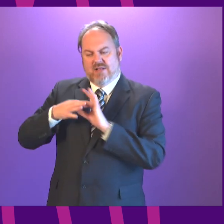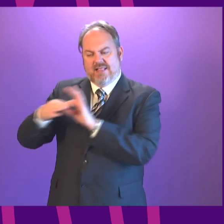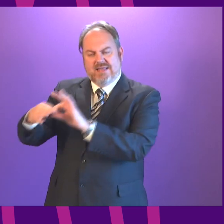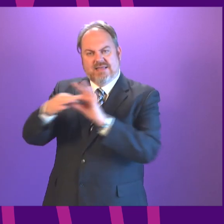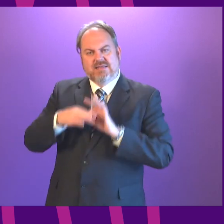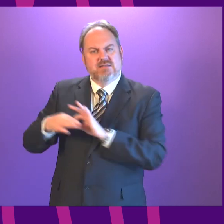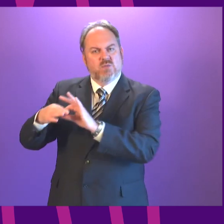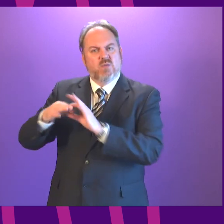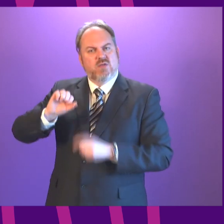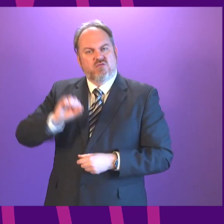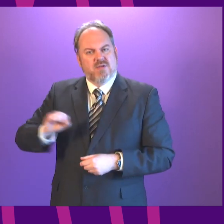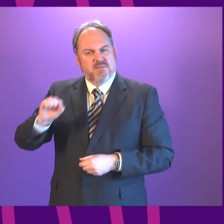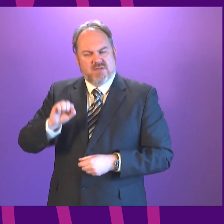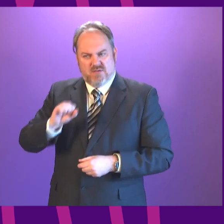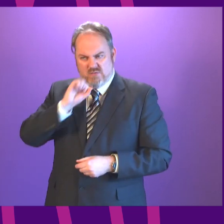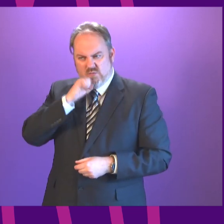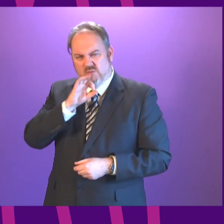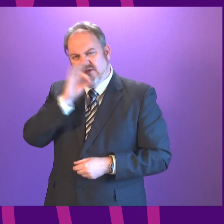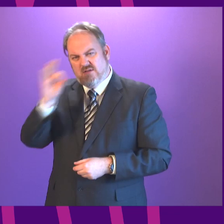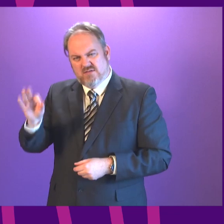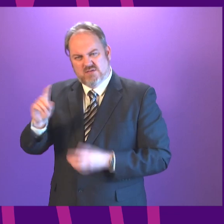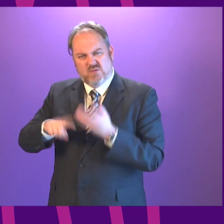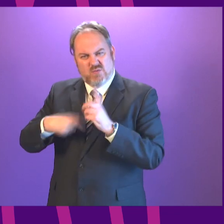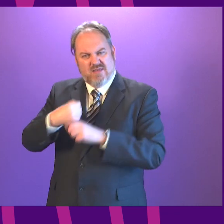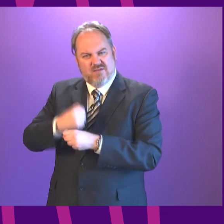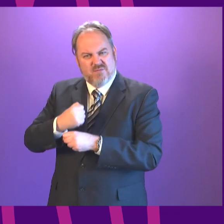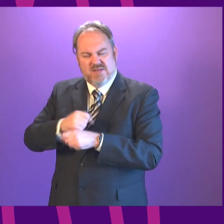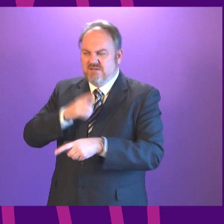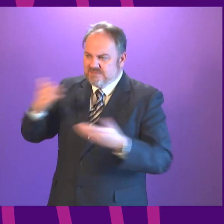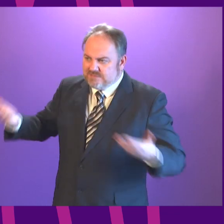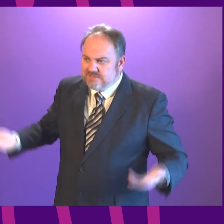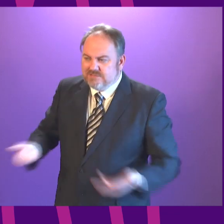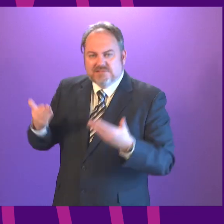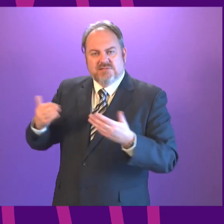call on the UK Government to take some responsibility and work to reach agreement with France on